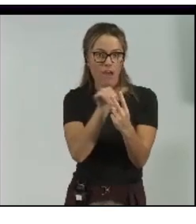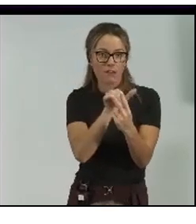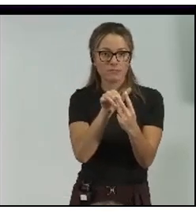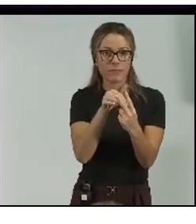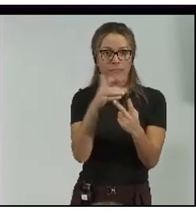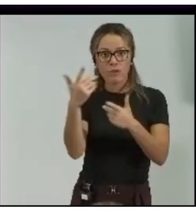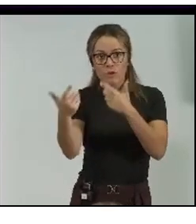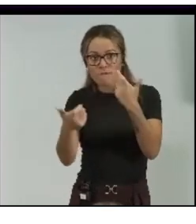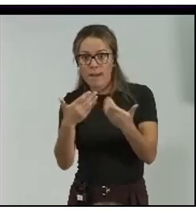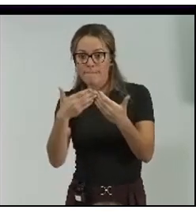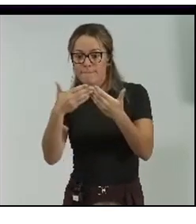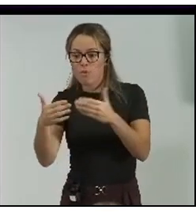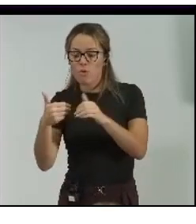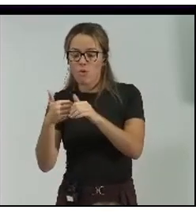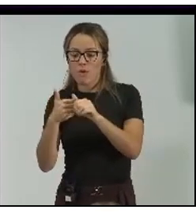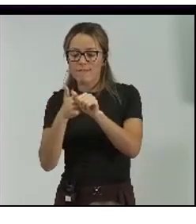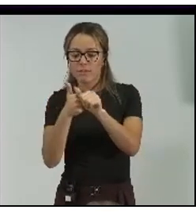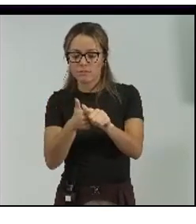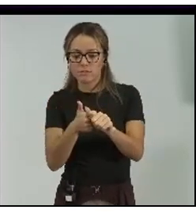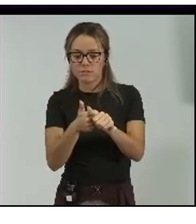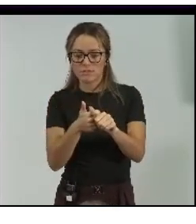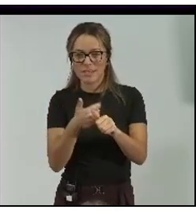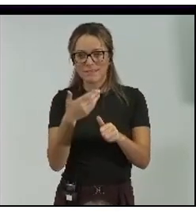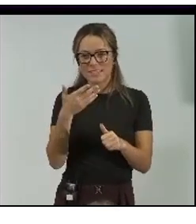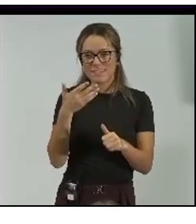If it comes early from on top, it's difficult to actually get there.